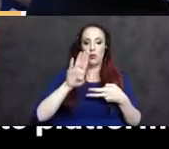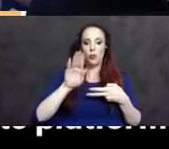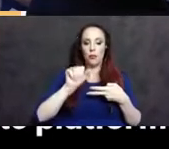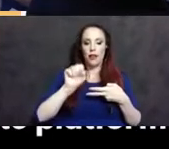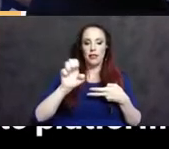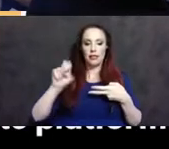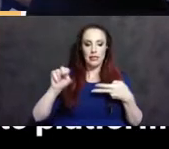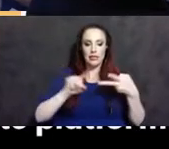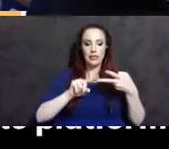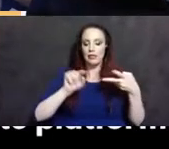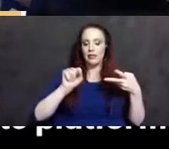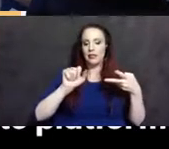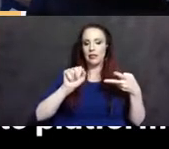Tonia Laputo in the next coming weeks.